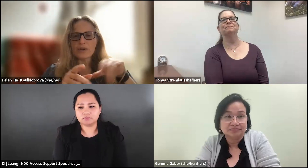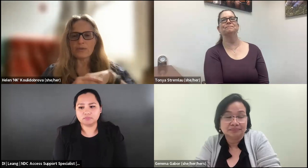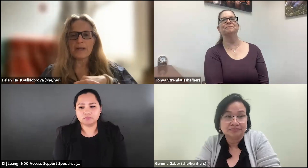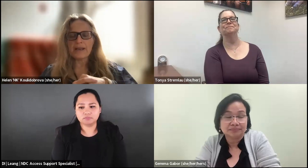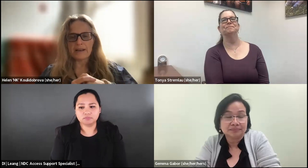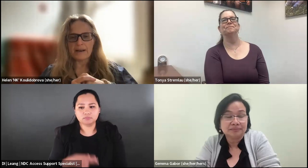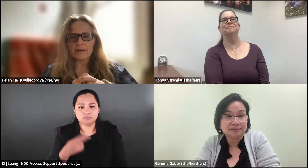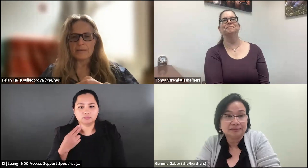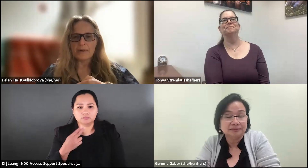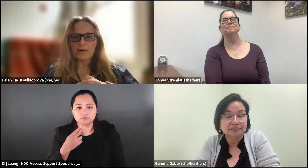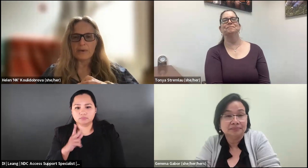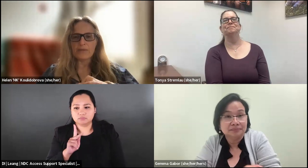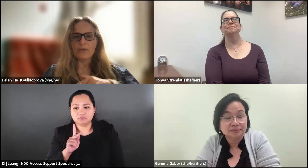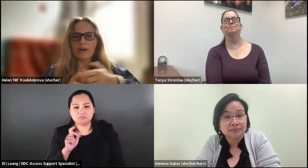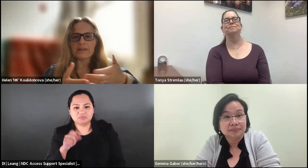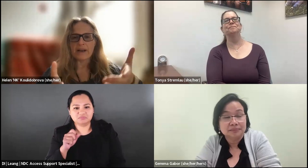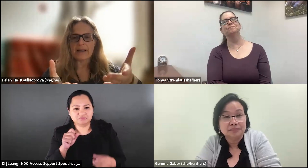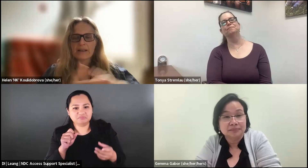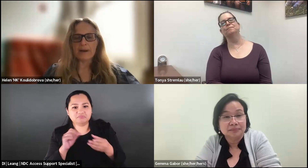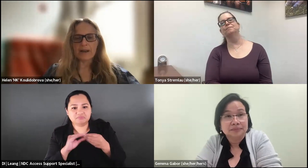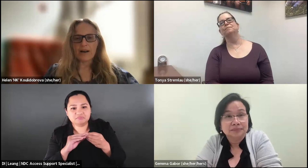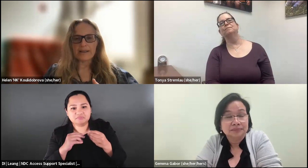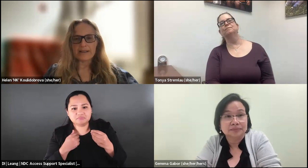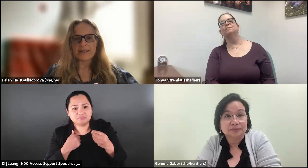So to agree with what I hear my colleagues